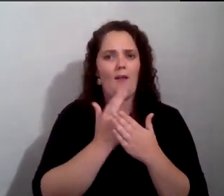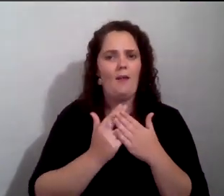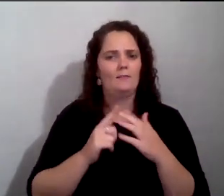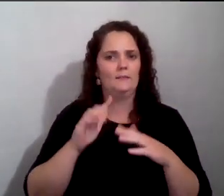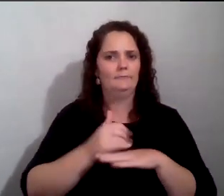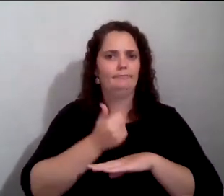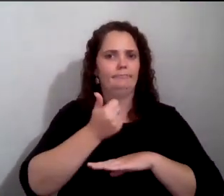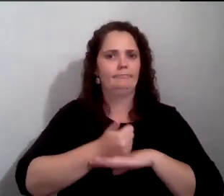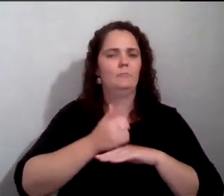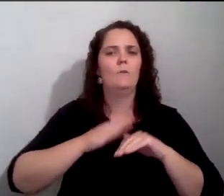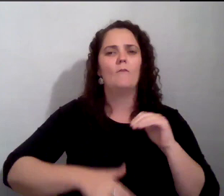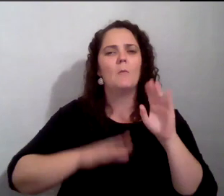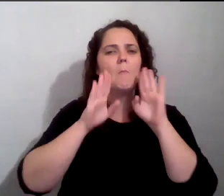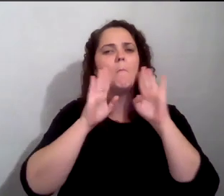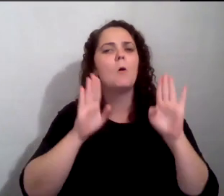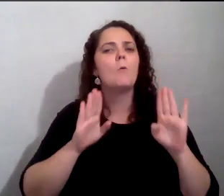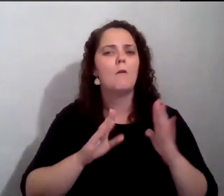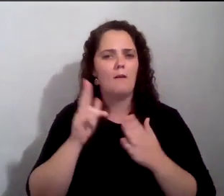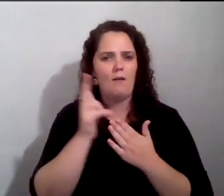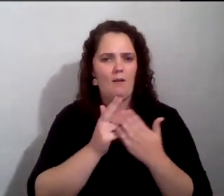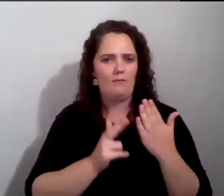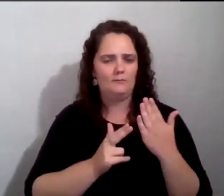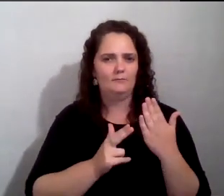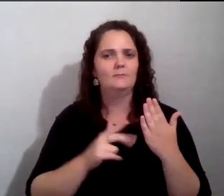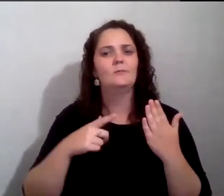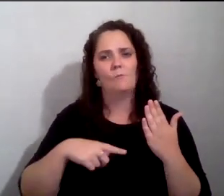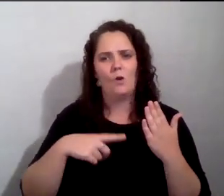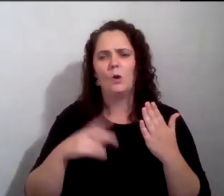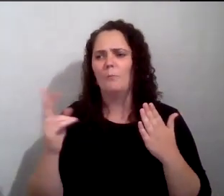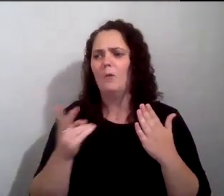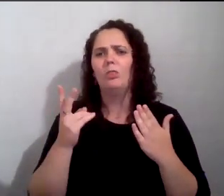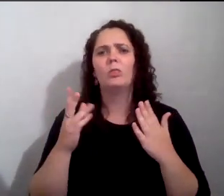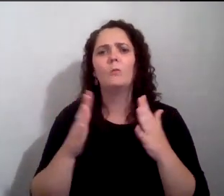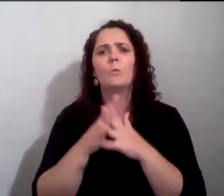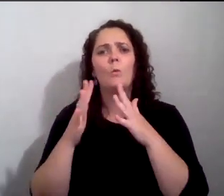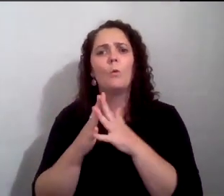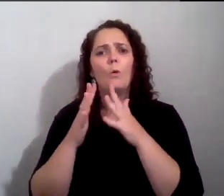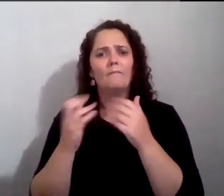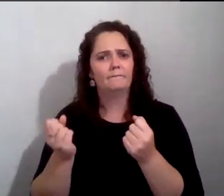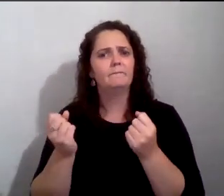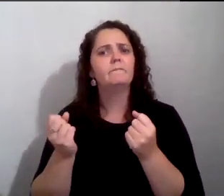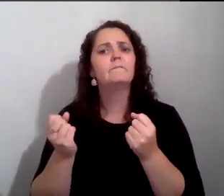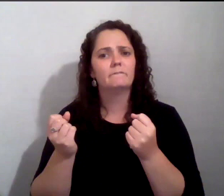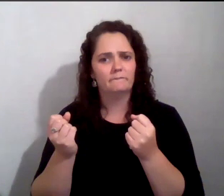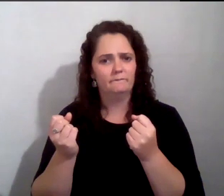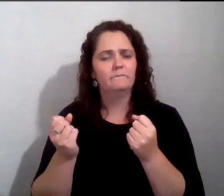modern art in Australia and of course as I mentioned those two World Wars and the impact of those in the first half of the century have a